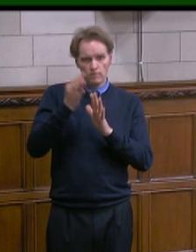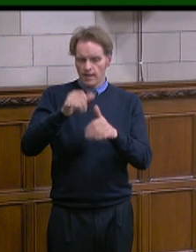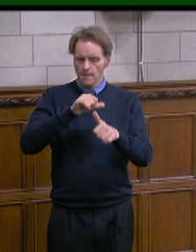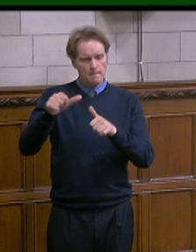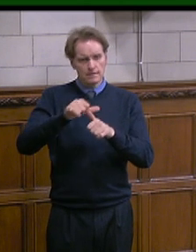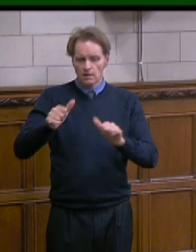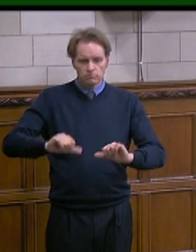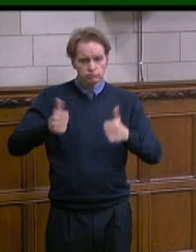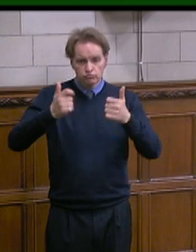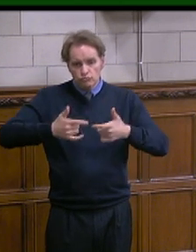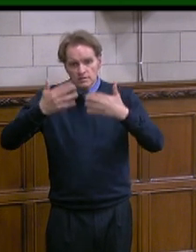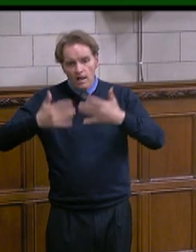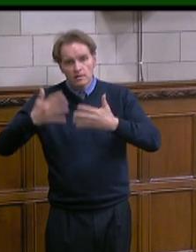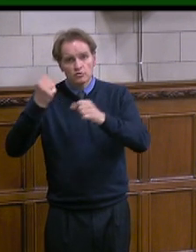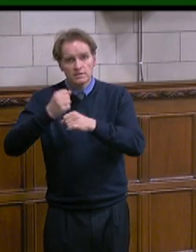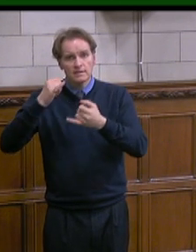to aspire to reach their full potential.